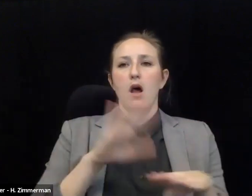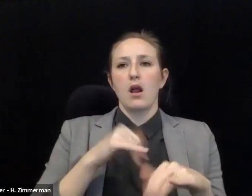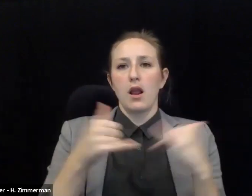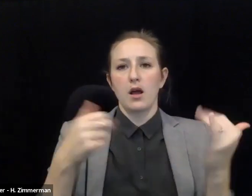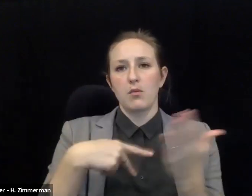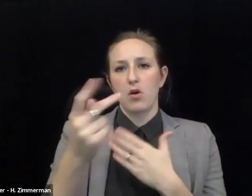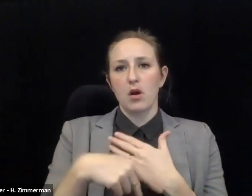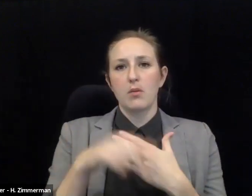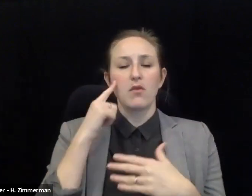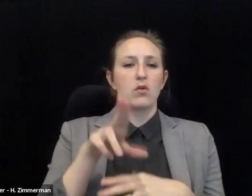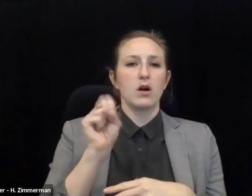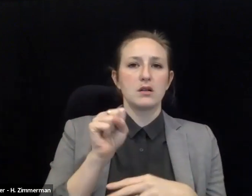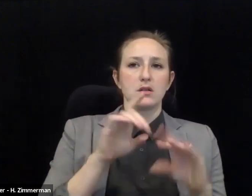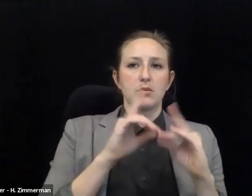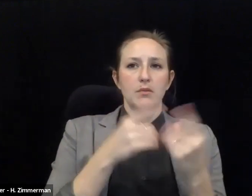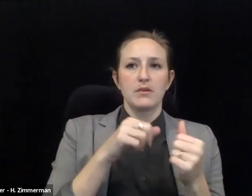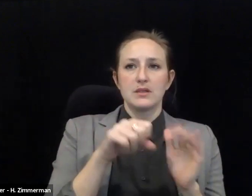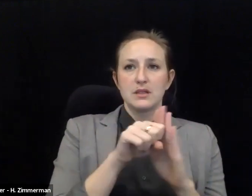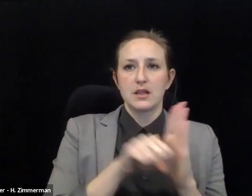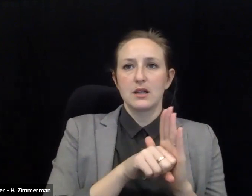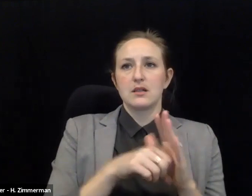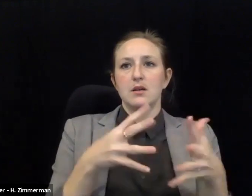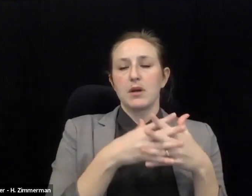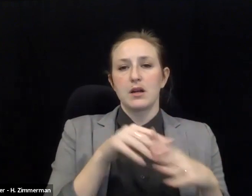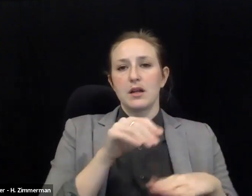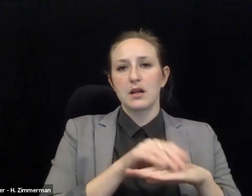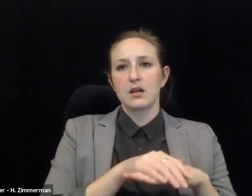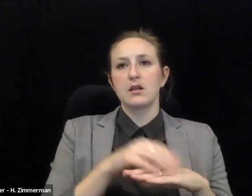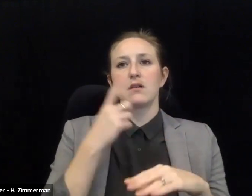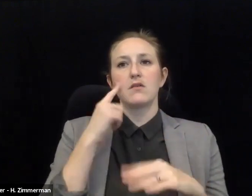English teacher program to developing some substantial